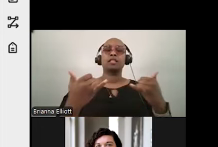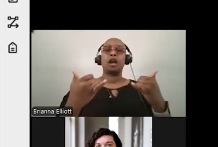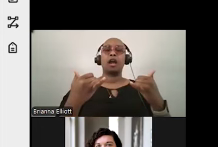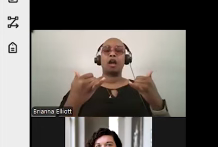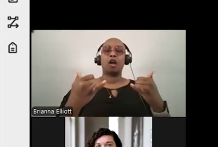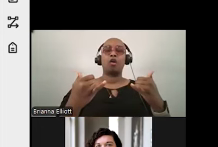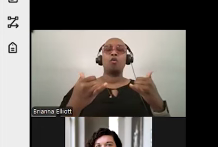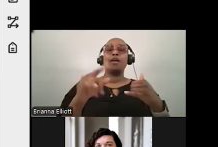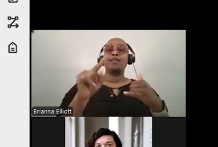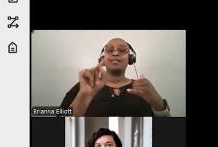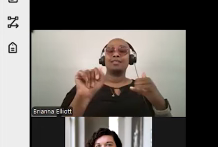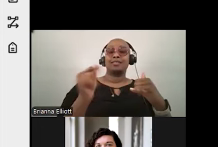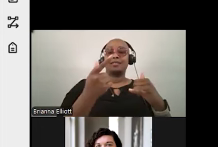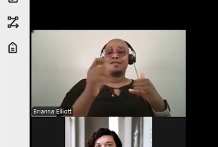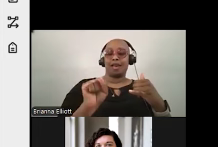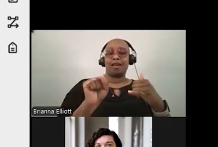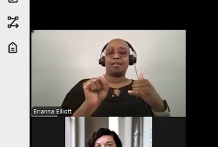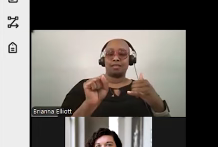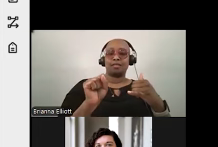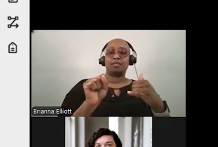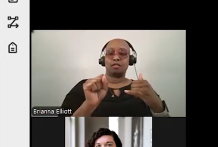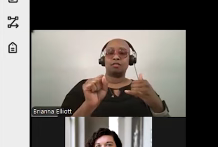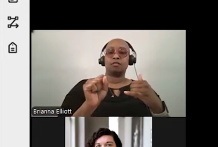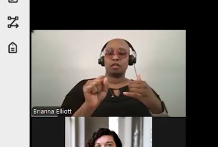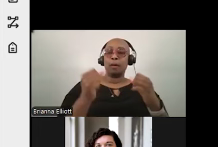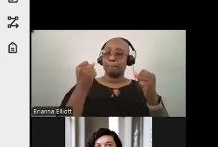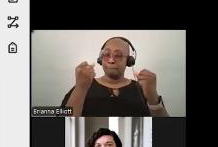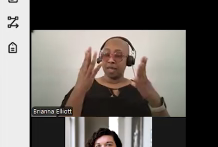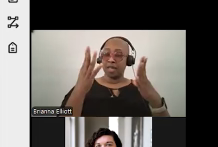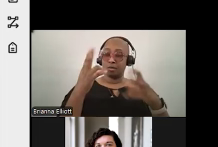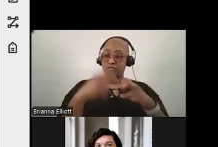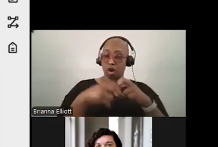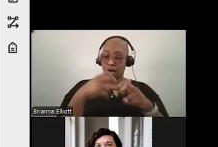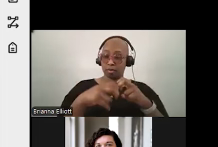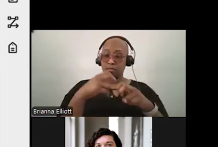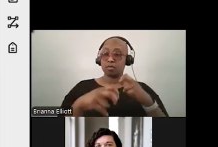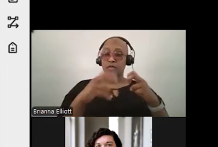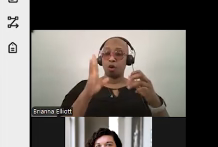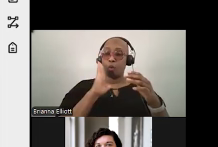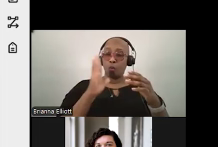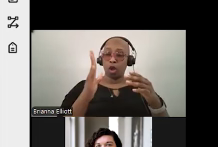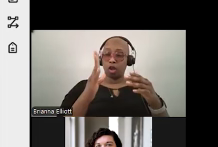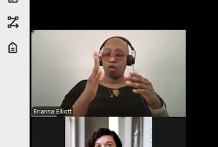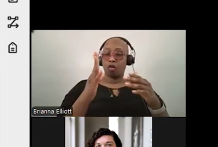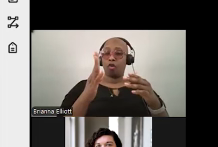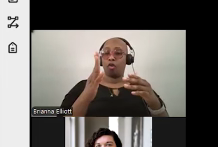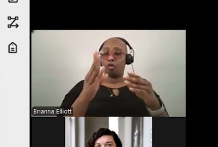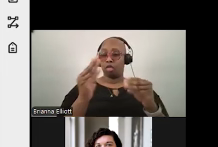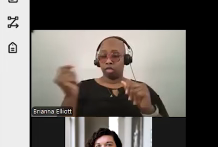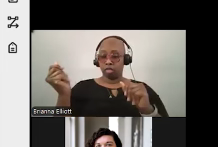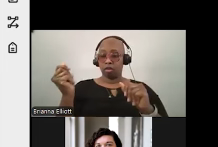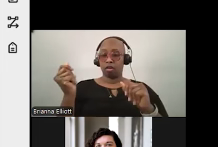I promise you most of these issues, many of these issues are going to go away once this is tagged.